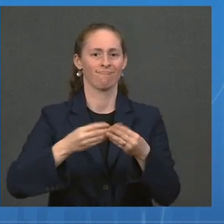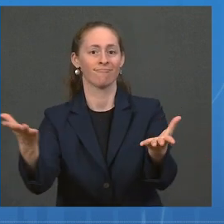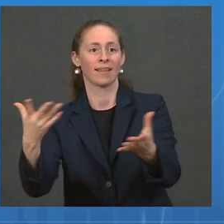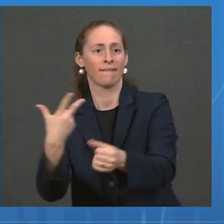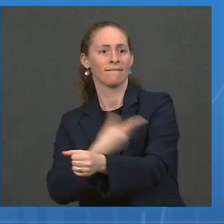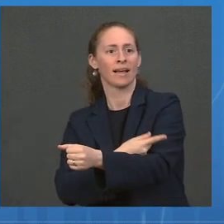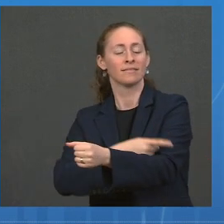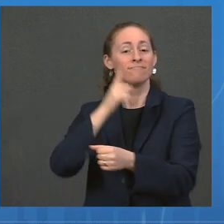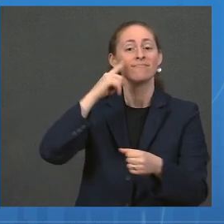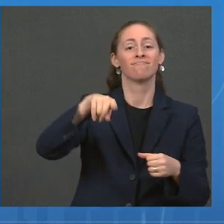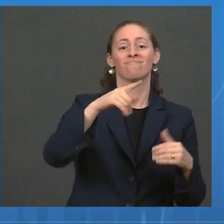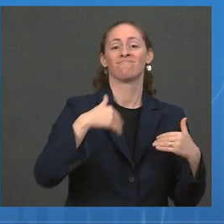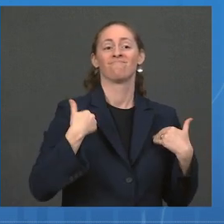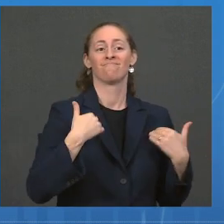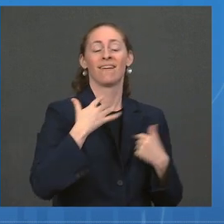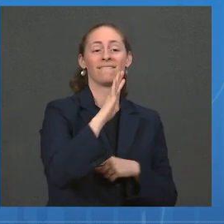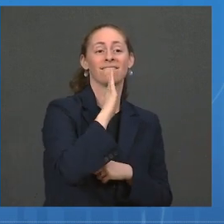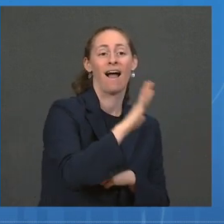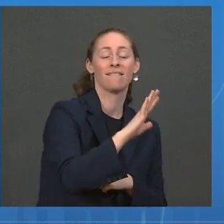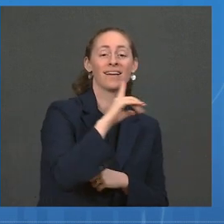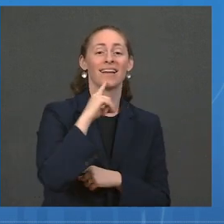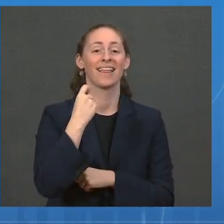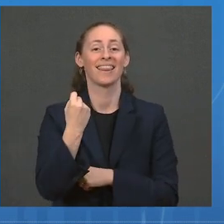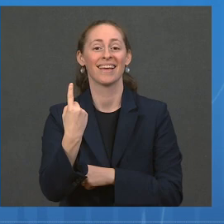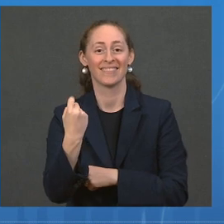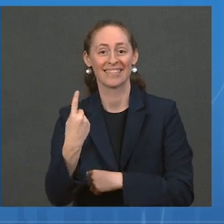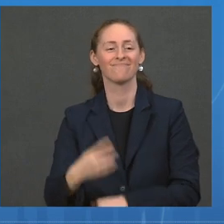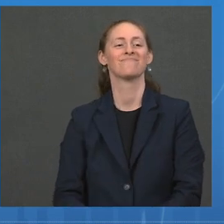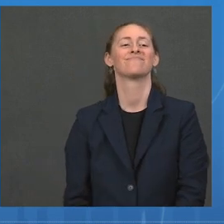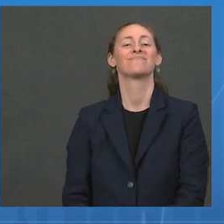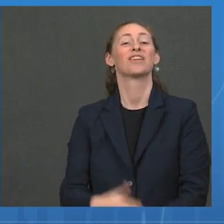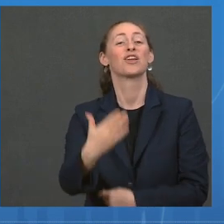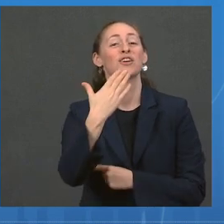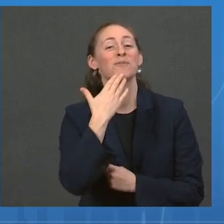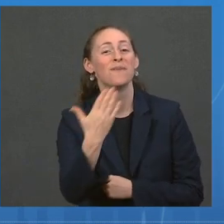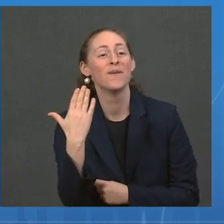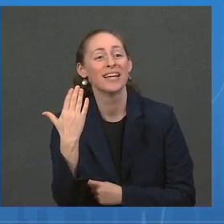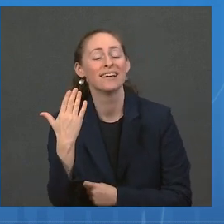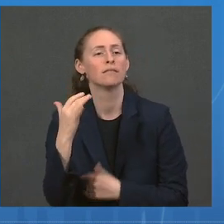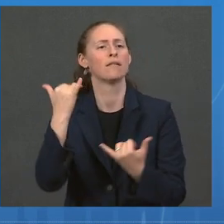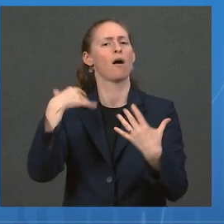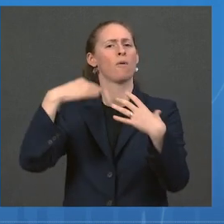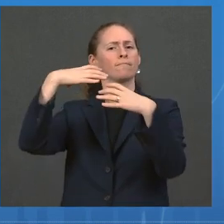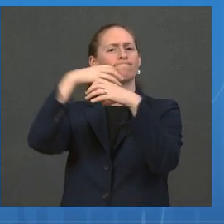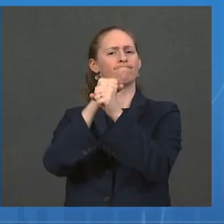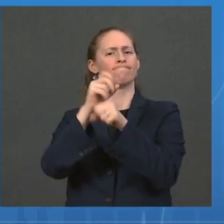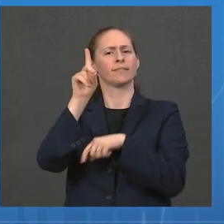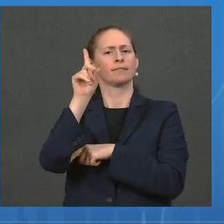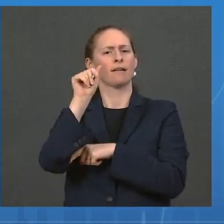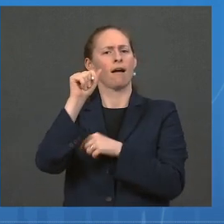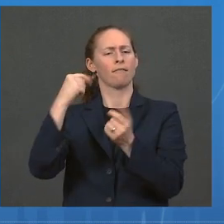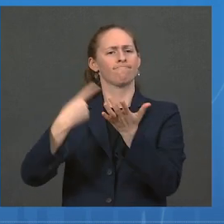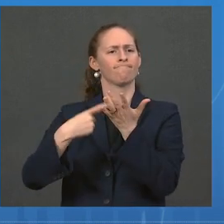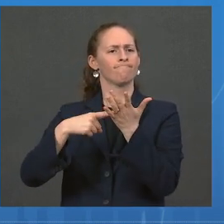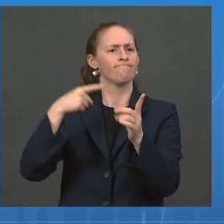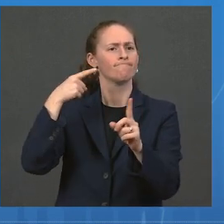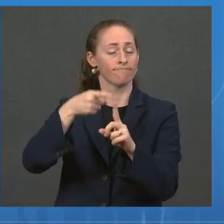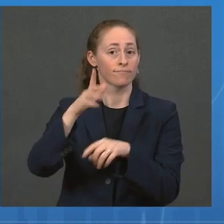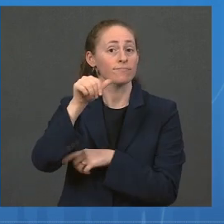Dr. Walensky: Thank you, Jeff. Good morning, everyone. Let's begin with an overview of the data. As of yesterday, the seven-day daily average of cases